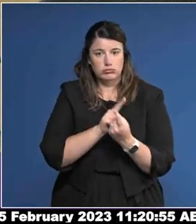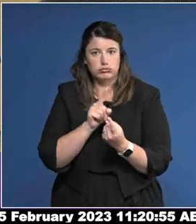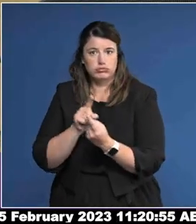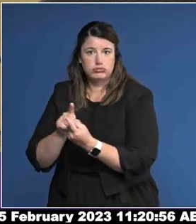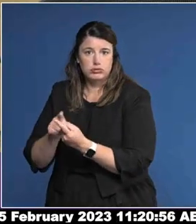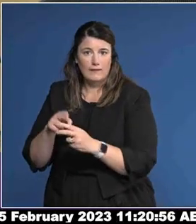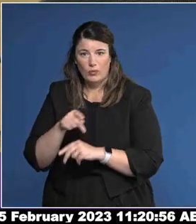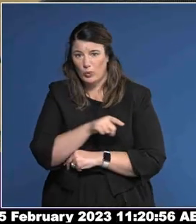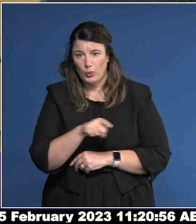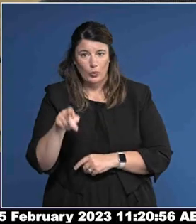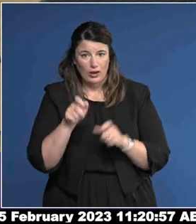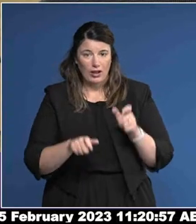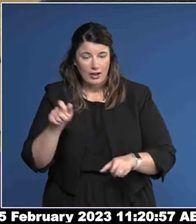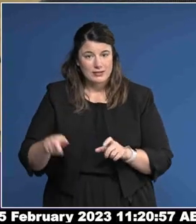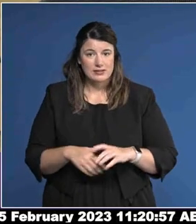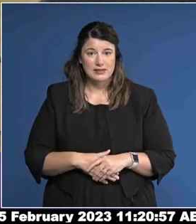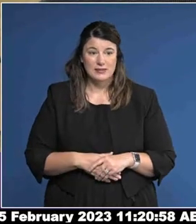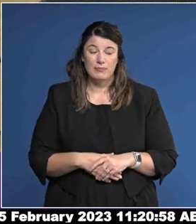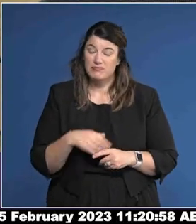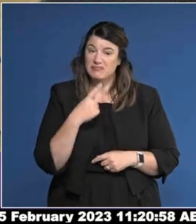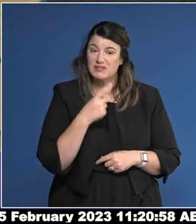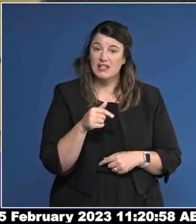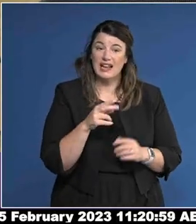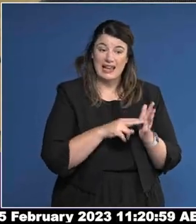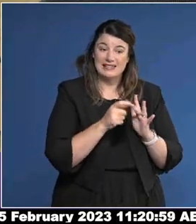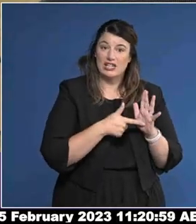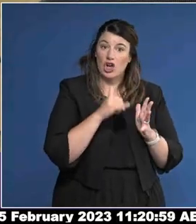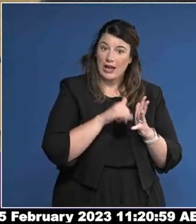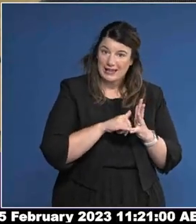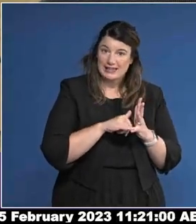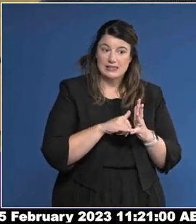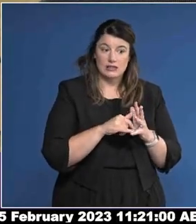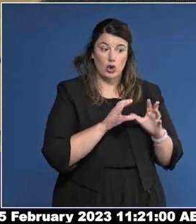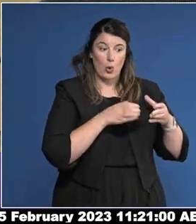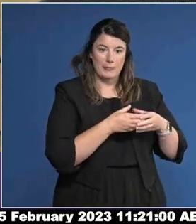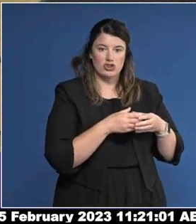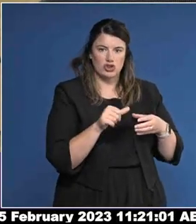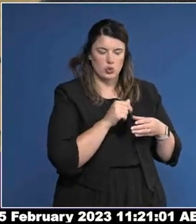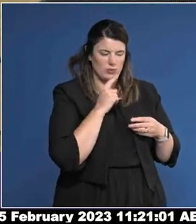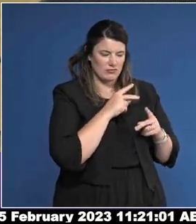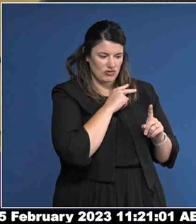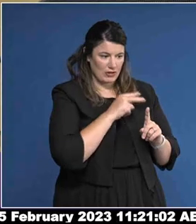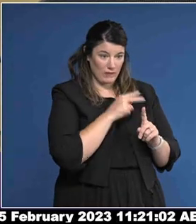The NDIS Commission should review the volume and type of paperwork that is required from